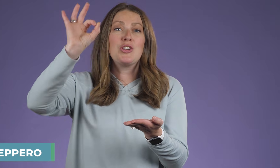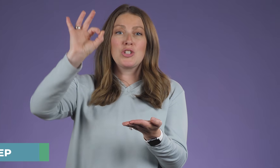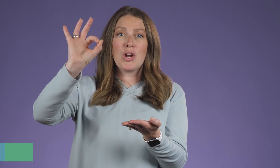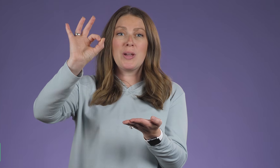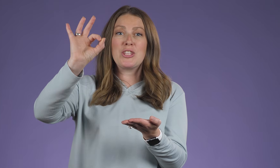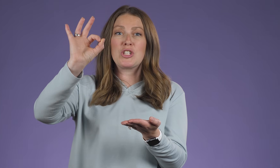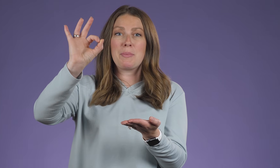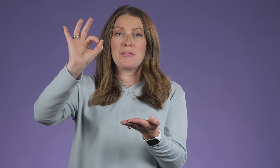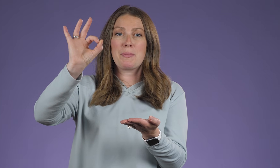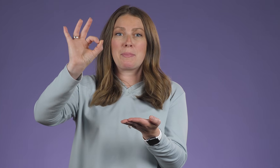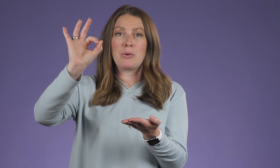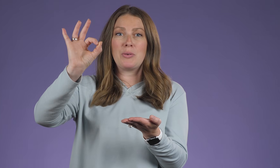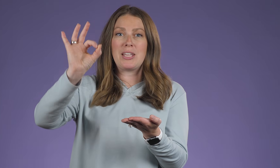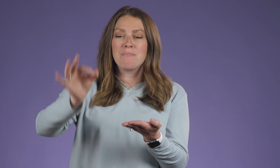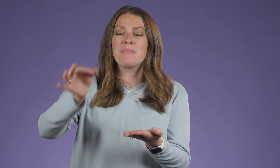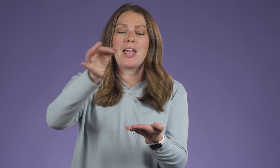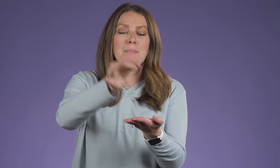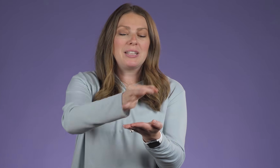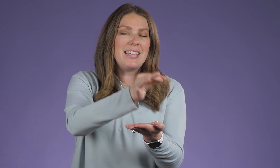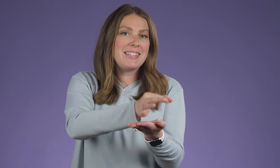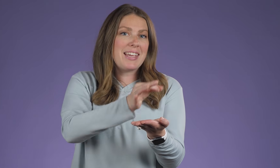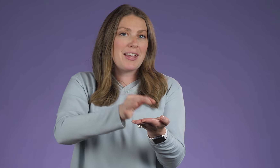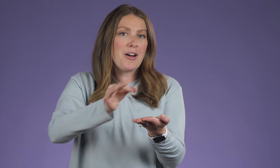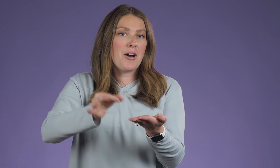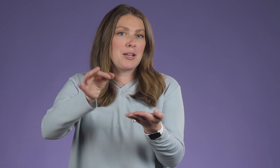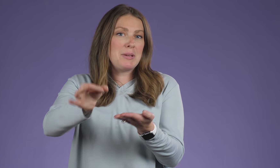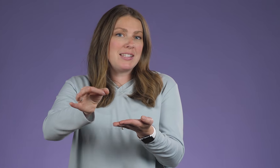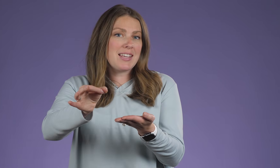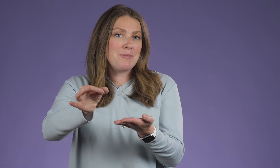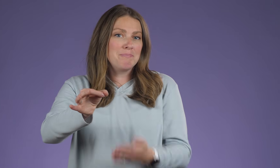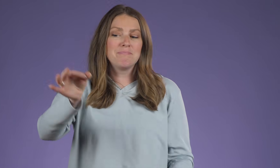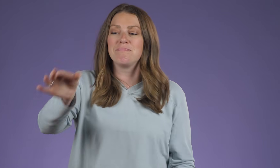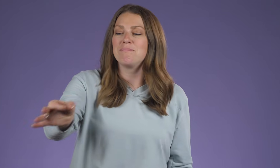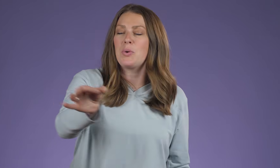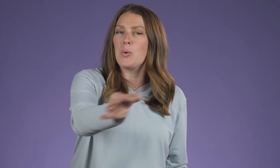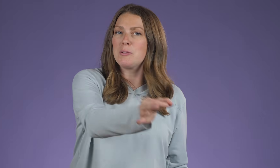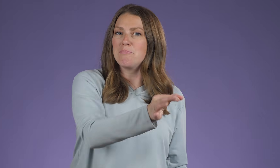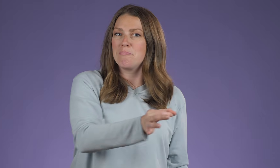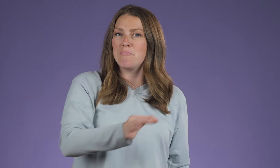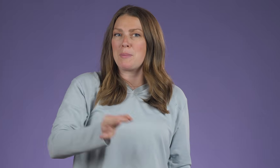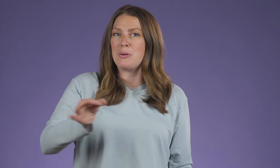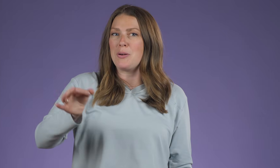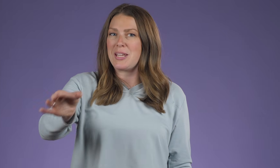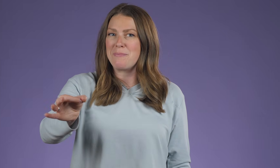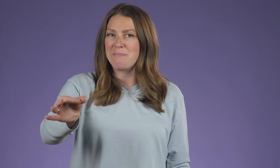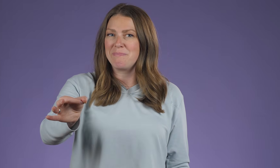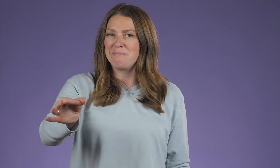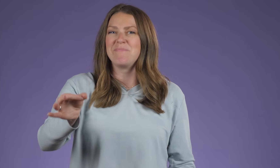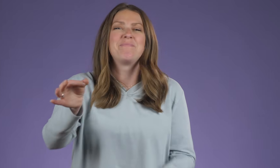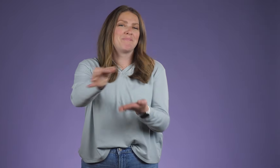You're showing the shape of the pepperoni and placing it on a pizza or pepperoni.